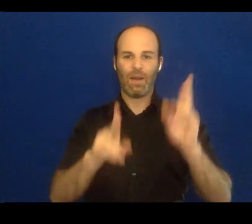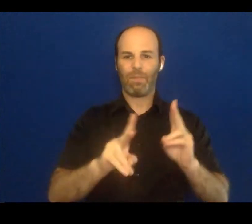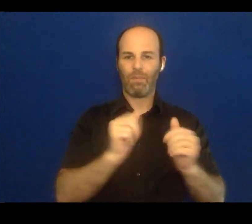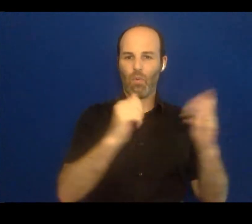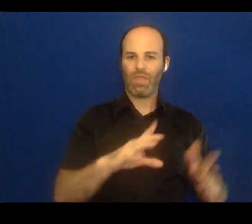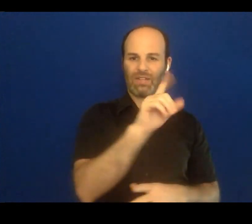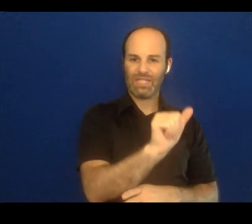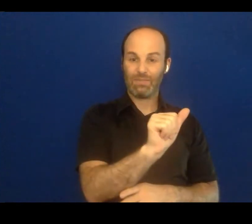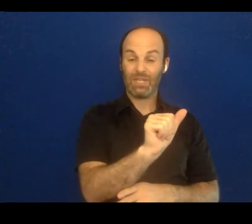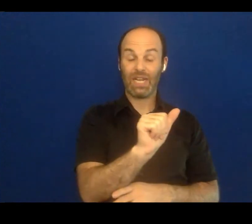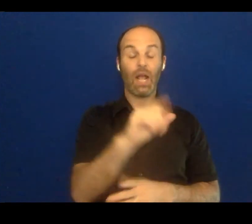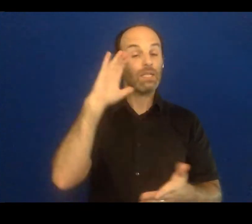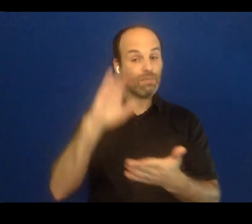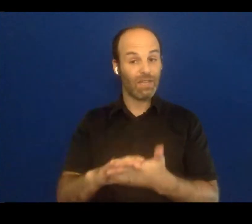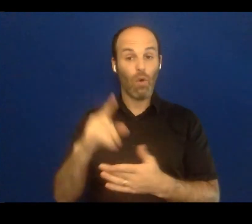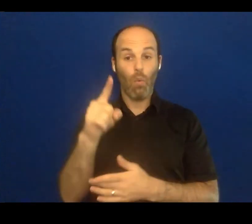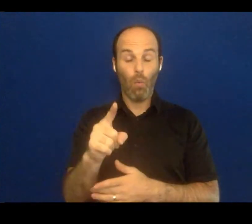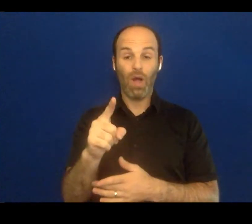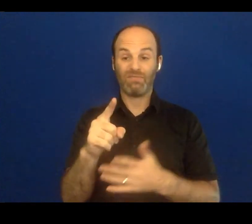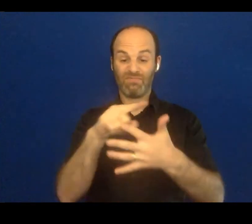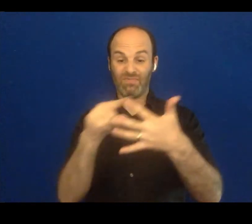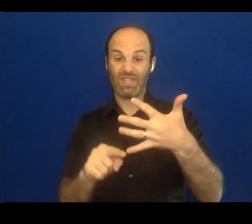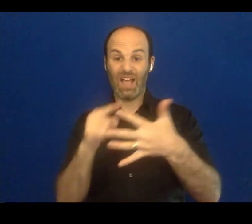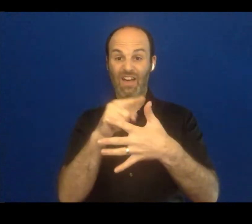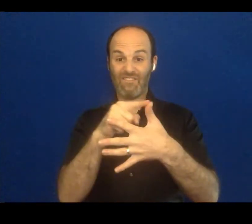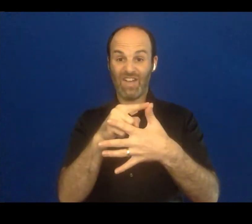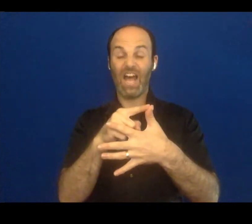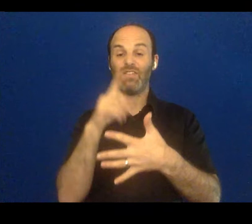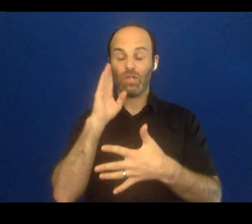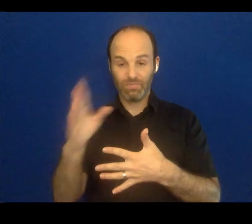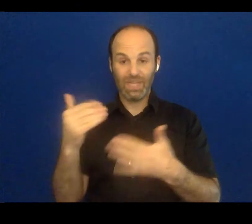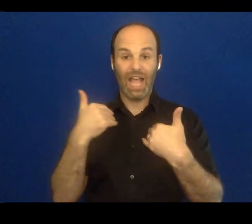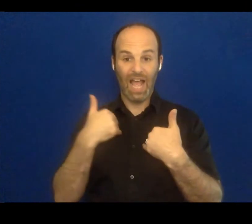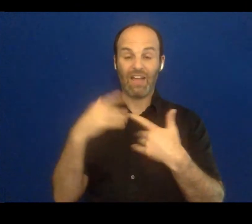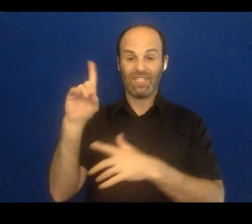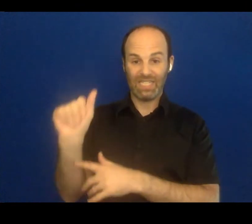BELIEVED THAT ONE IN FIVE PEOPLE IN THE U.S. LIVE WITH A DISABILITY AND WORLDWIDE IT IS